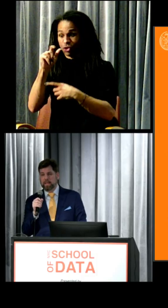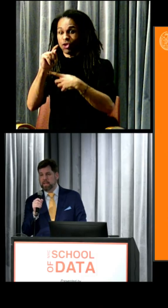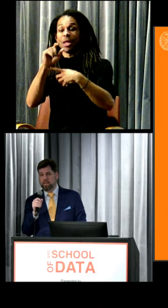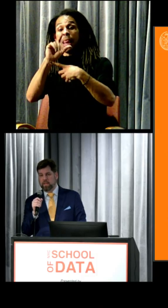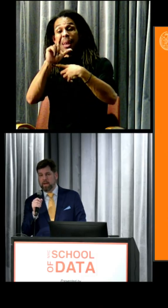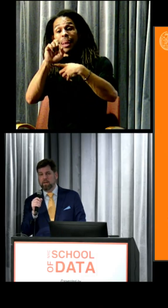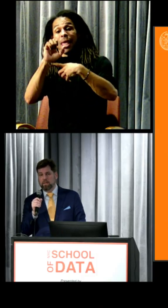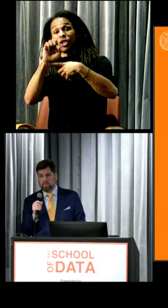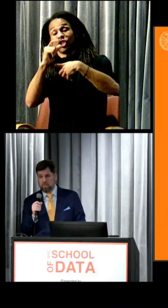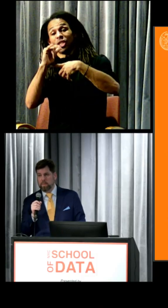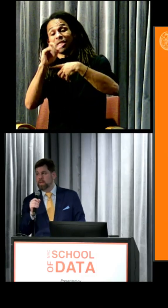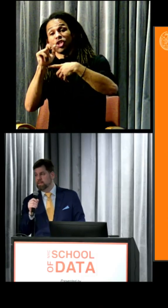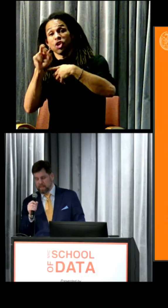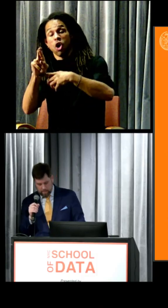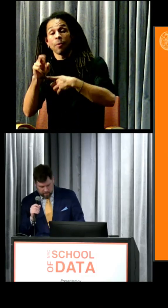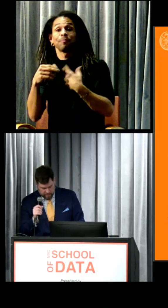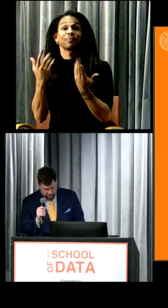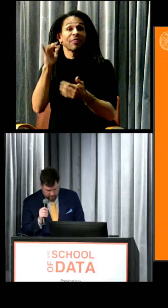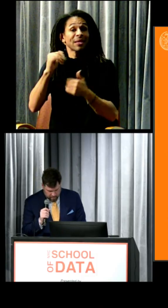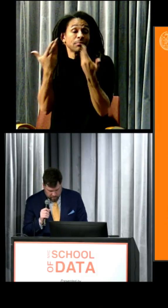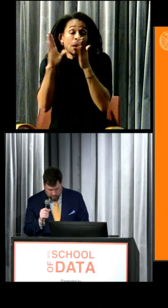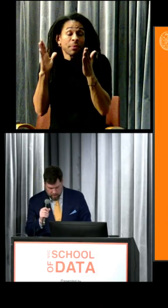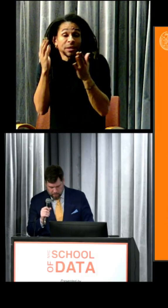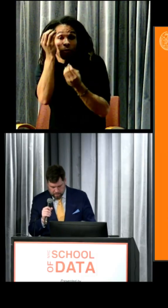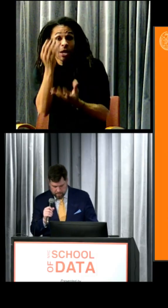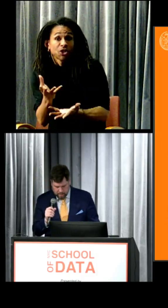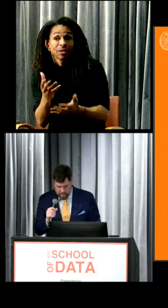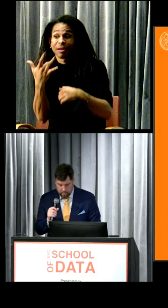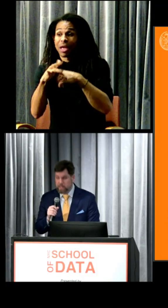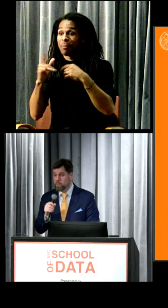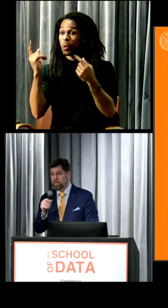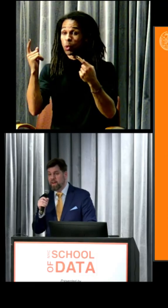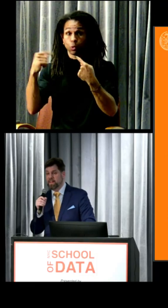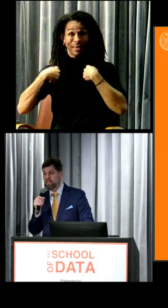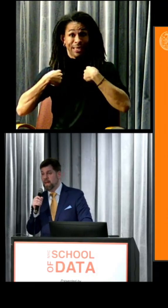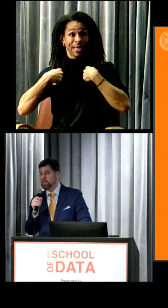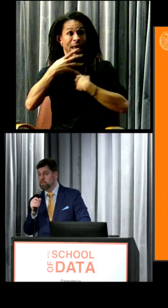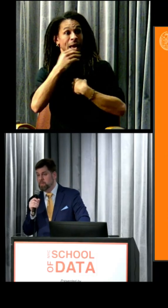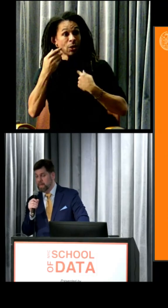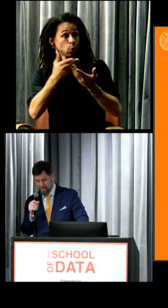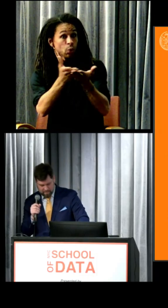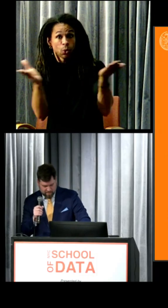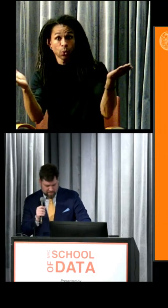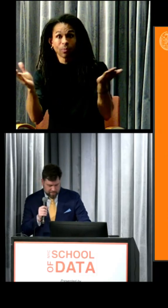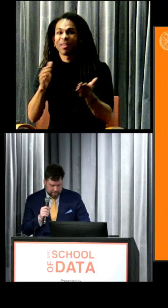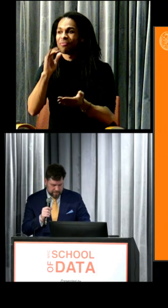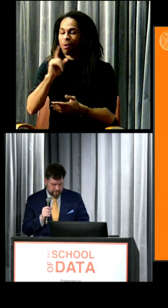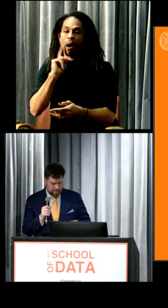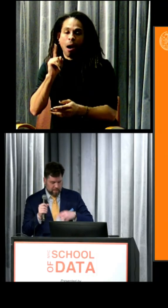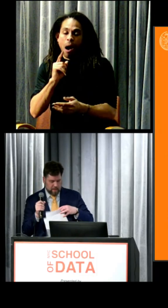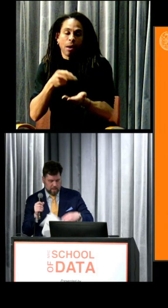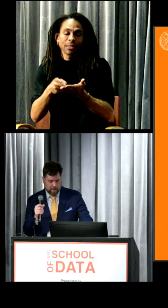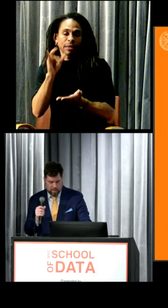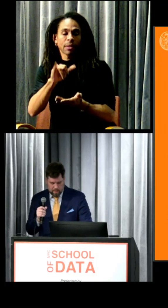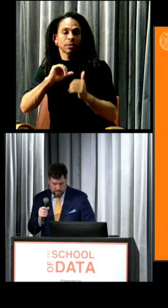And this is not how exhibit design typically works. Typically we retrofit existing hardware with custom software.